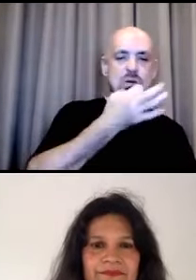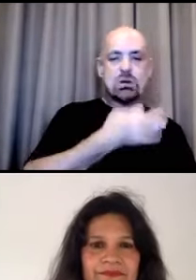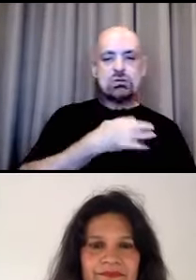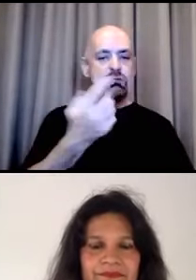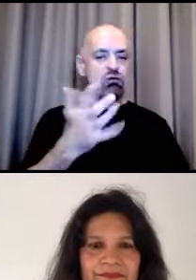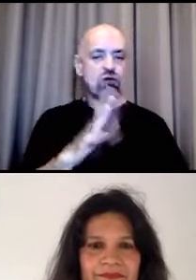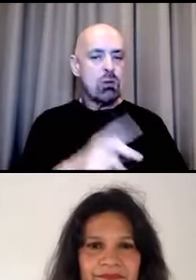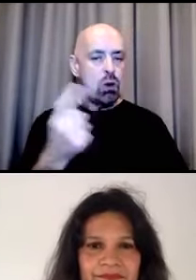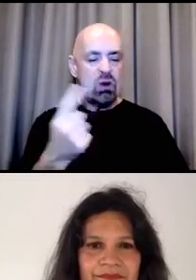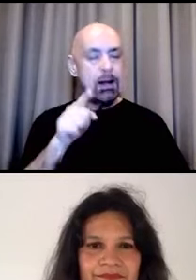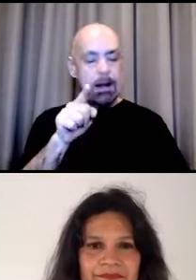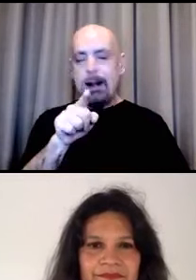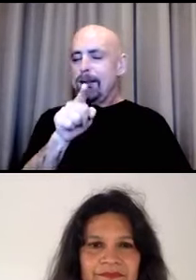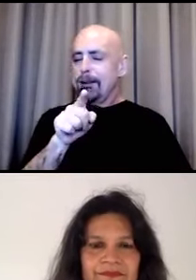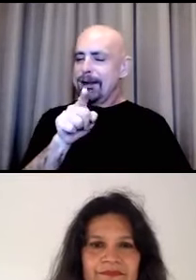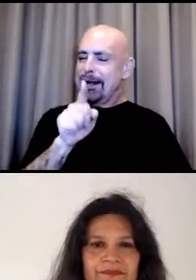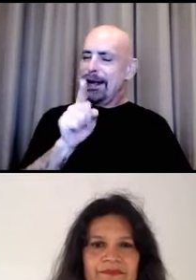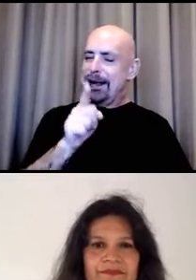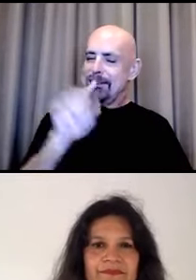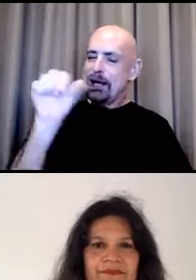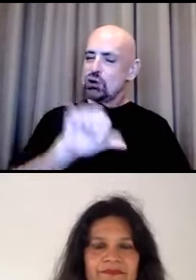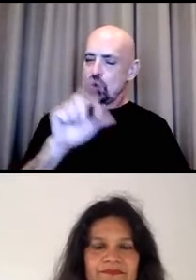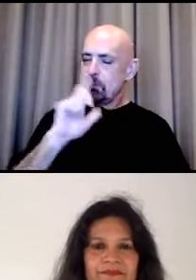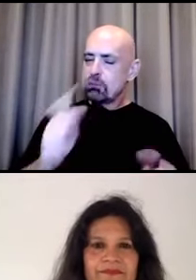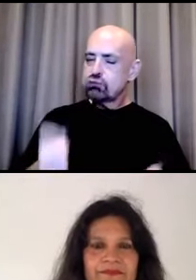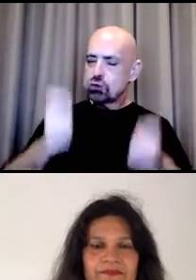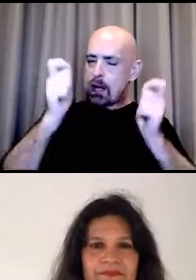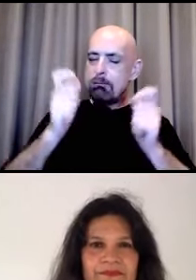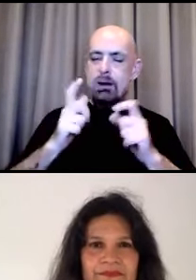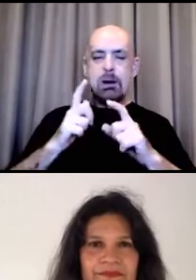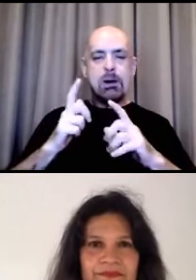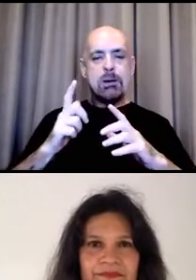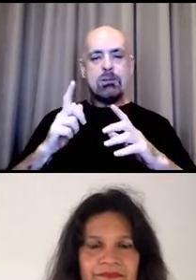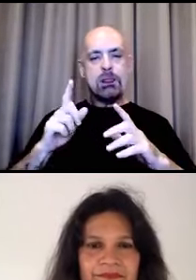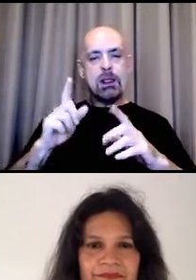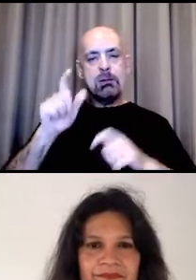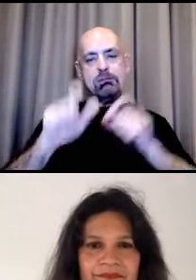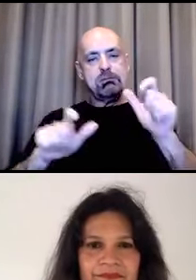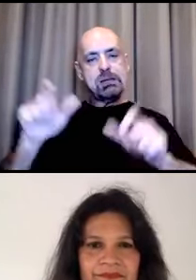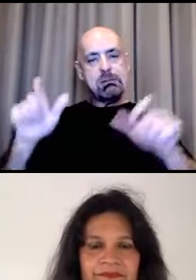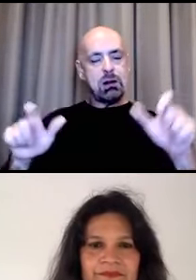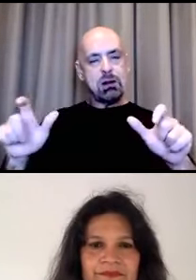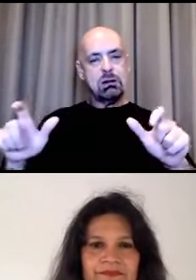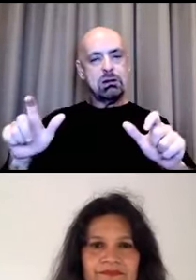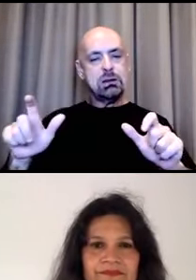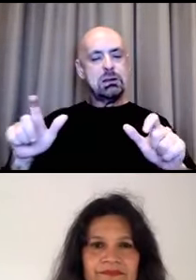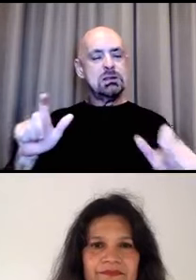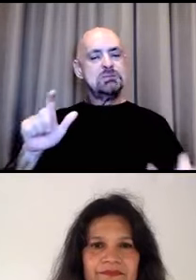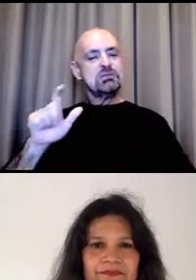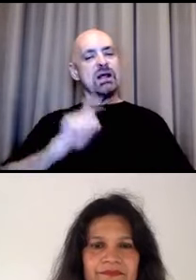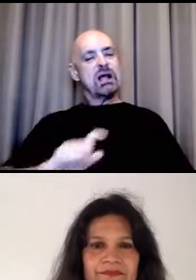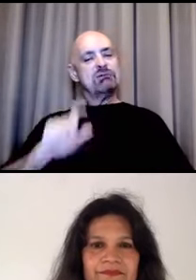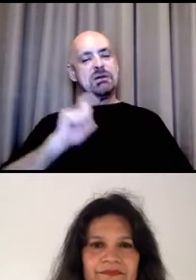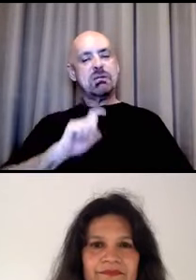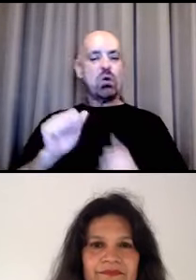I can't - difficulty in dealing with questions in a meeting is that some of the importance of something you